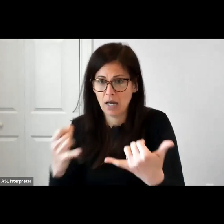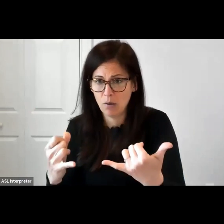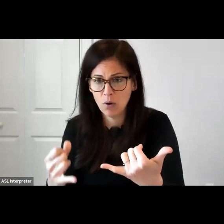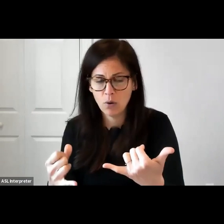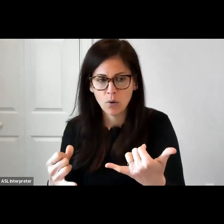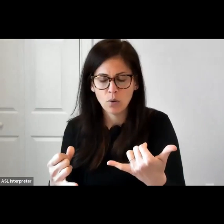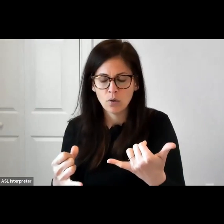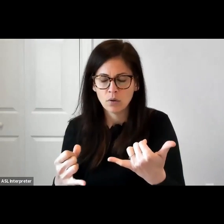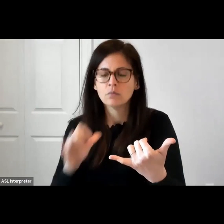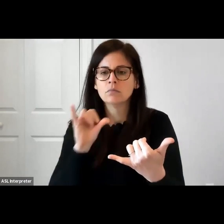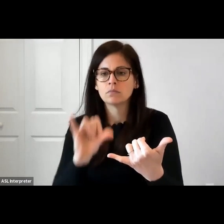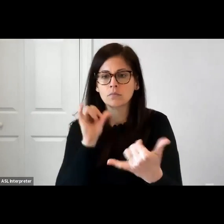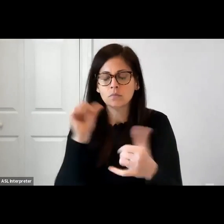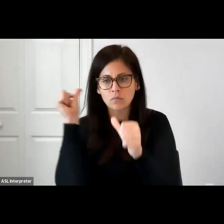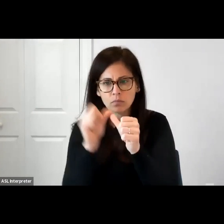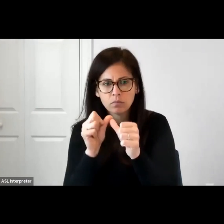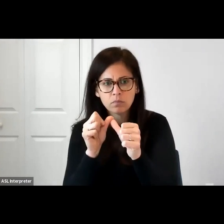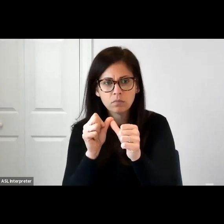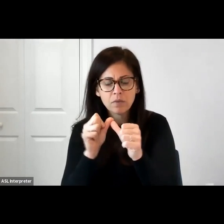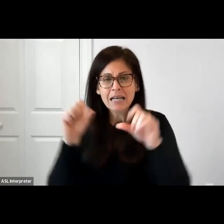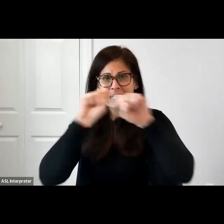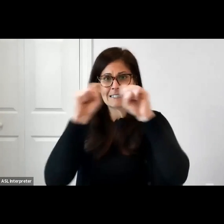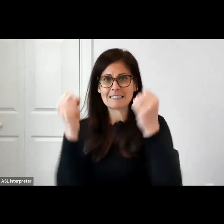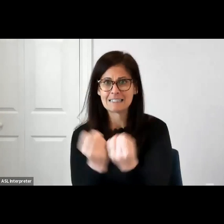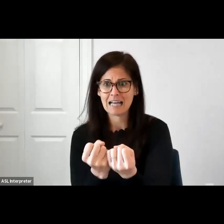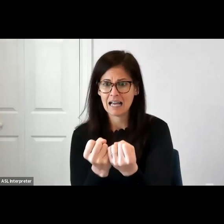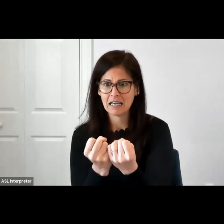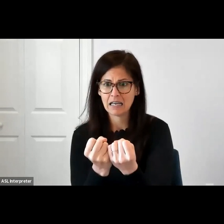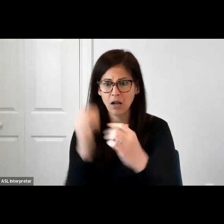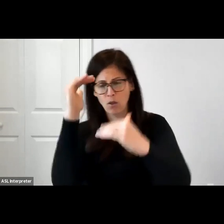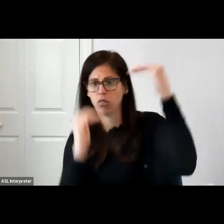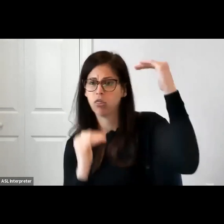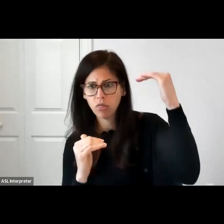of the deep inequities and systemic injustices affecting our communities.